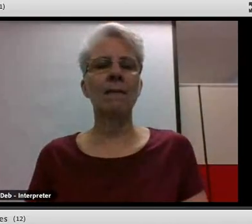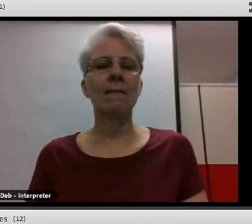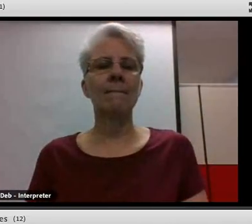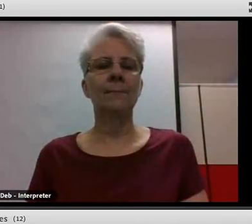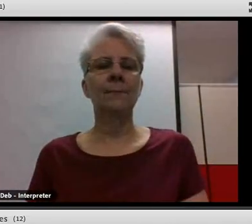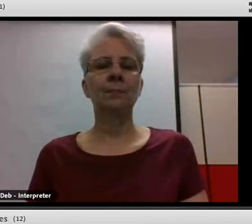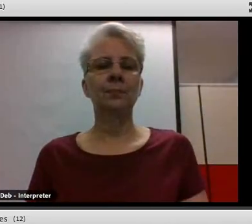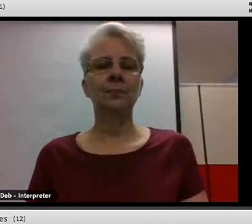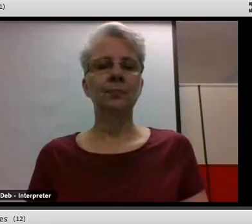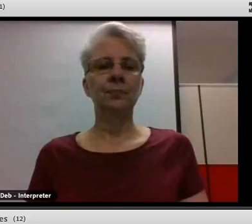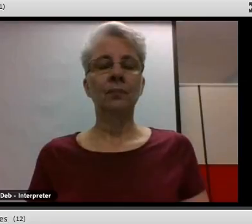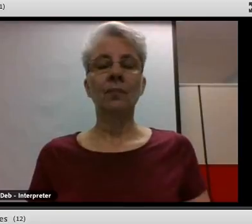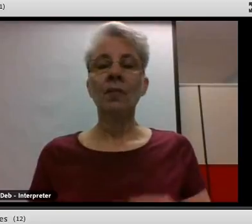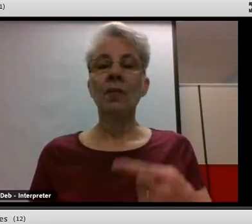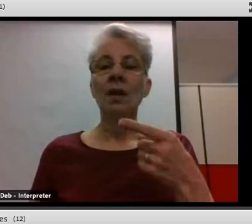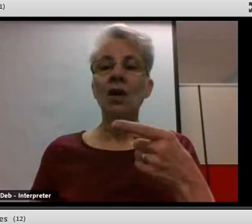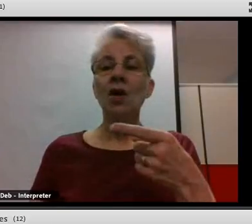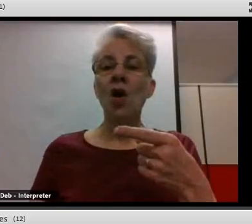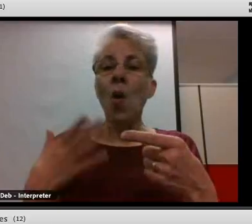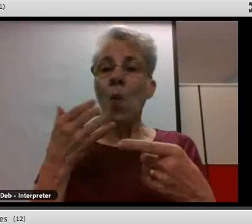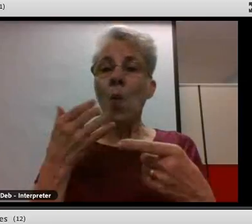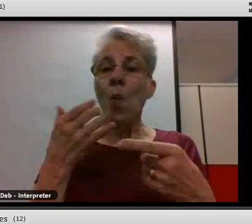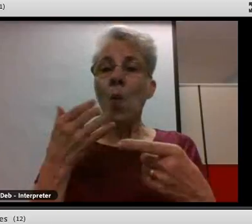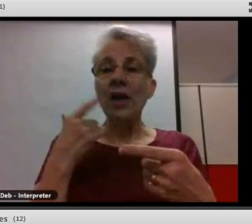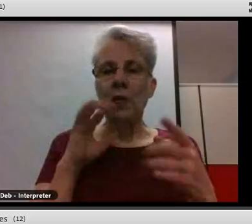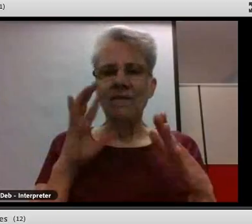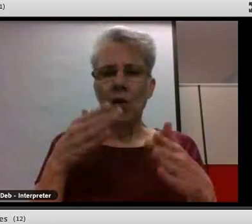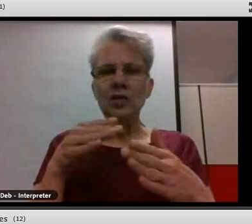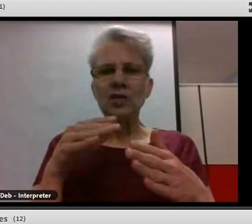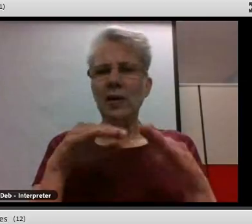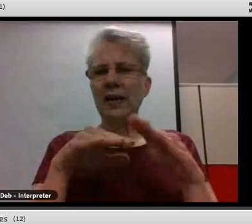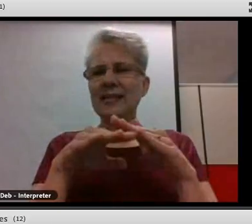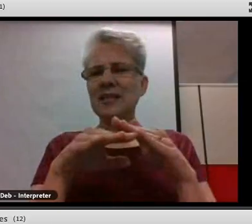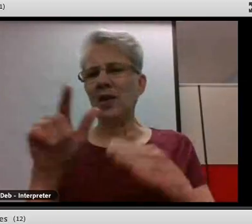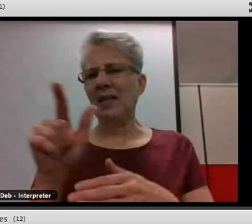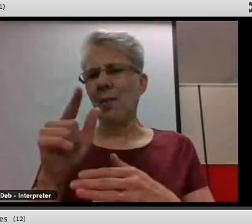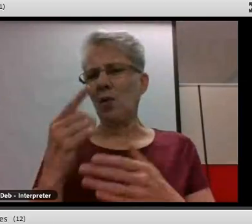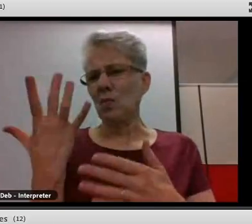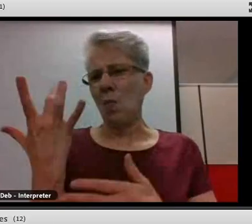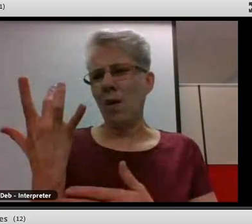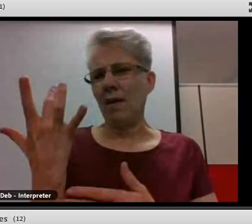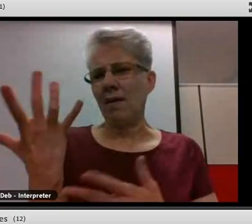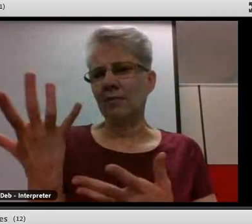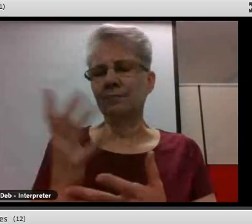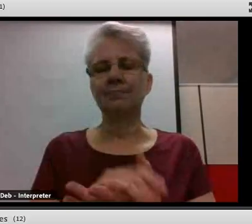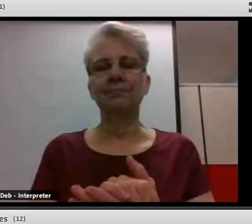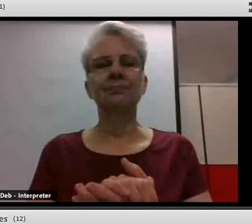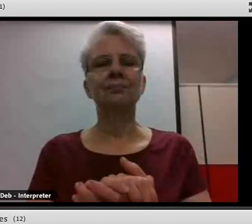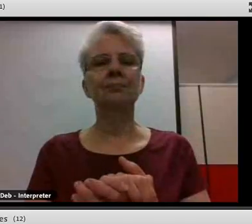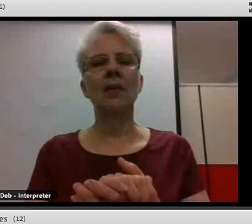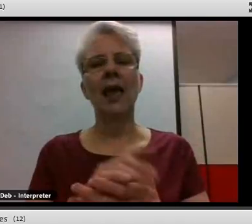or they're a caregiver or a parent of someone, this kind of helps you just kind of establish